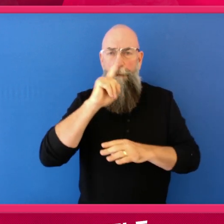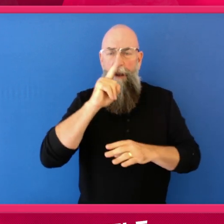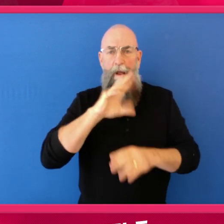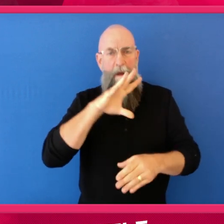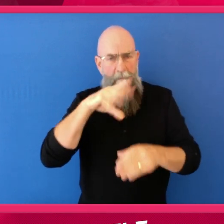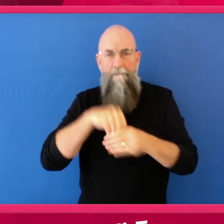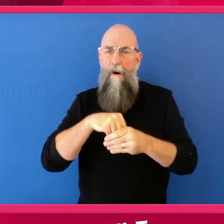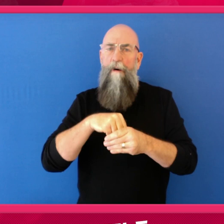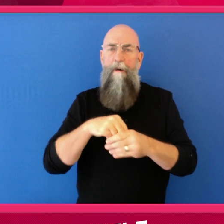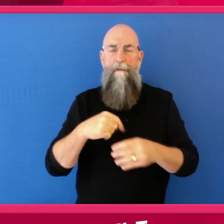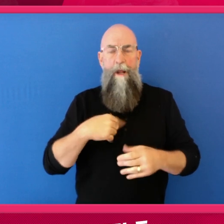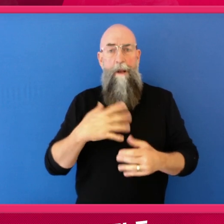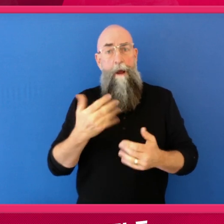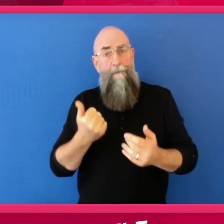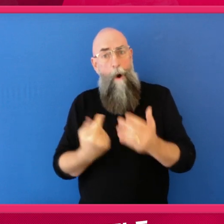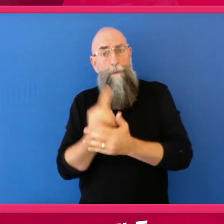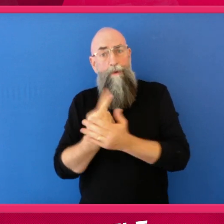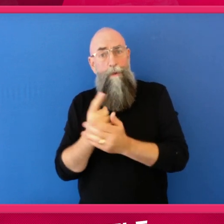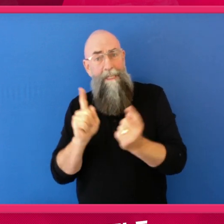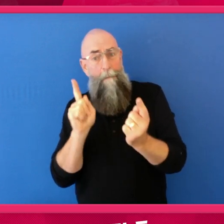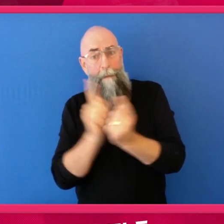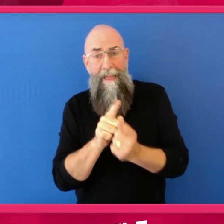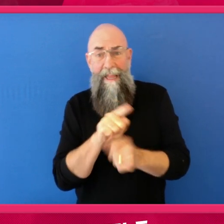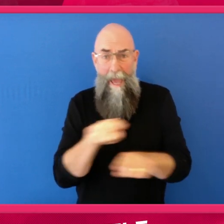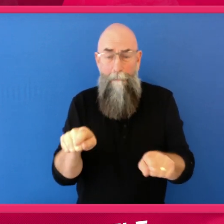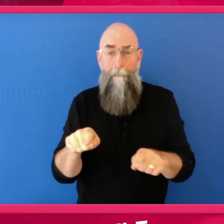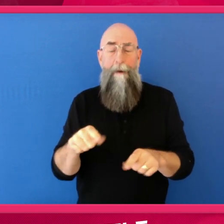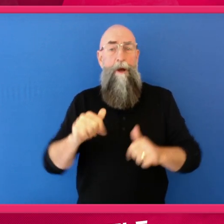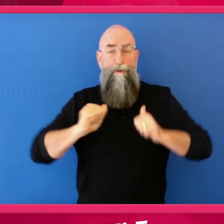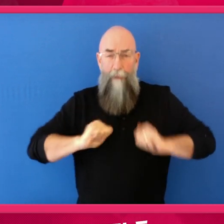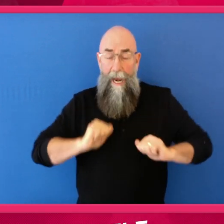meet them and to train hard with them, and to laugh and cry and celebrate and everything